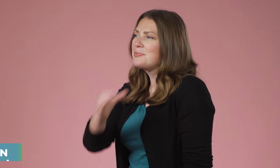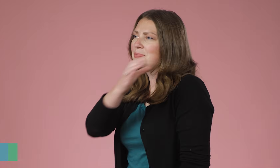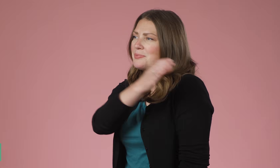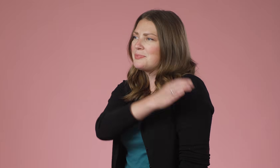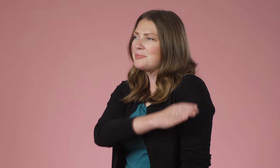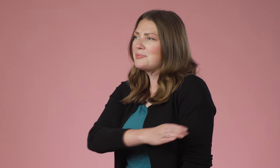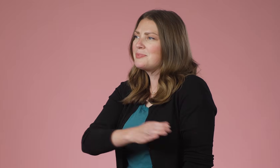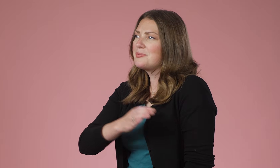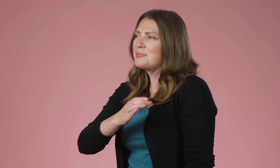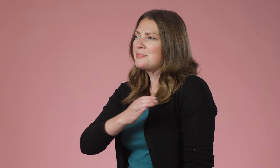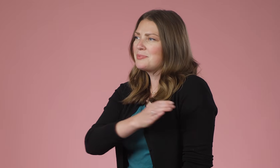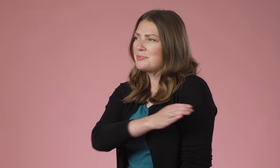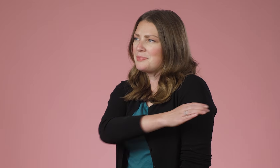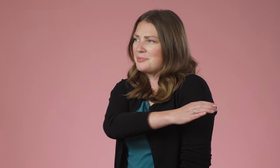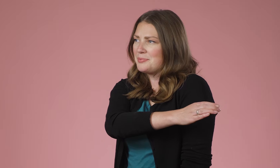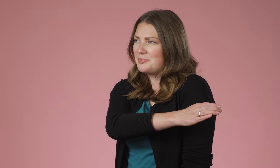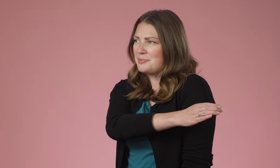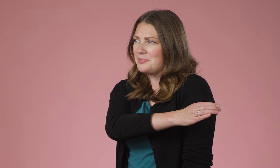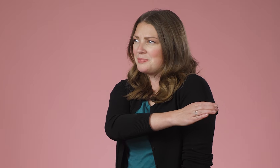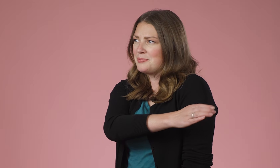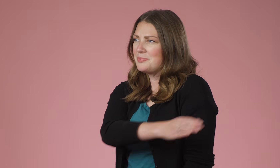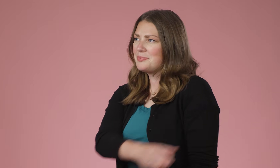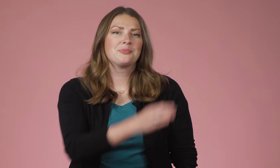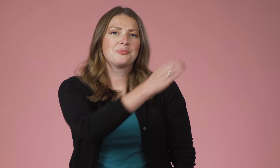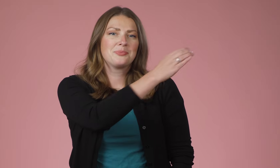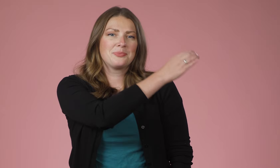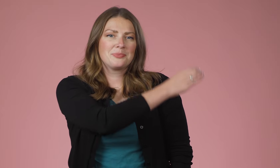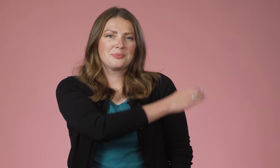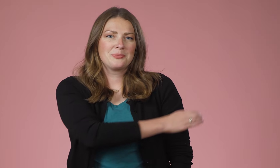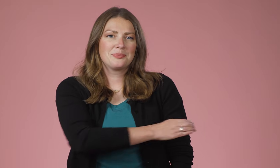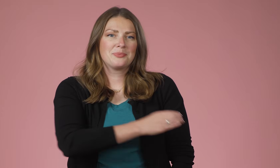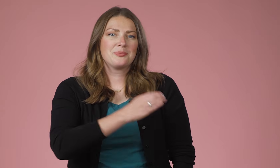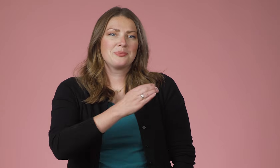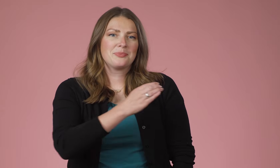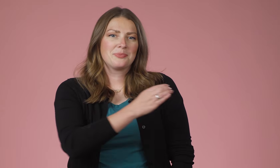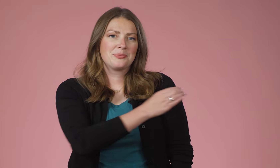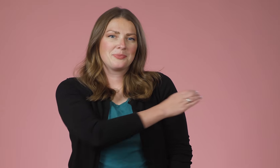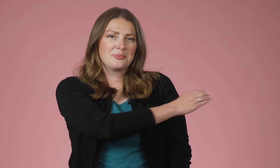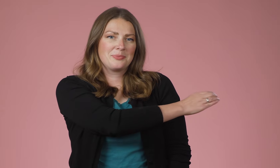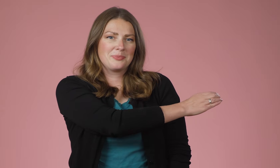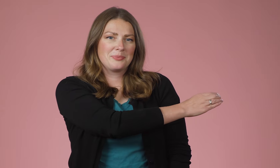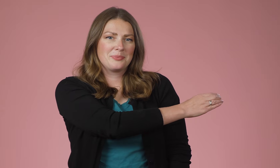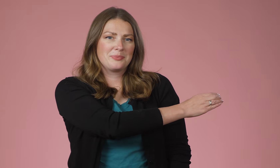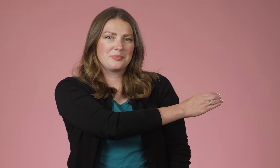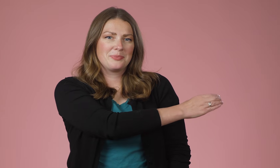Your dominant hand is a C shaped making the shape of a cross on your non-dominant arm.